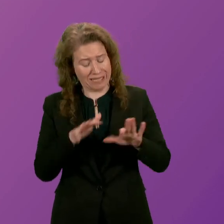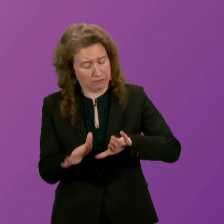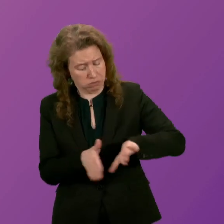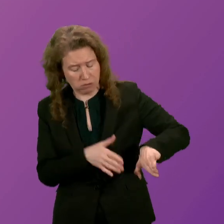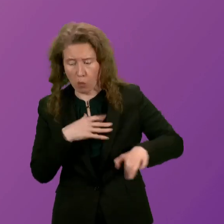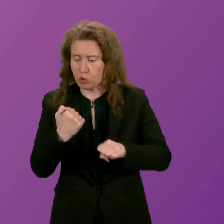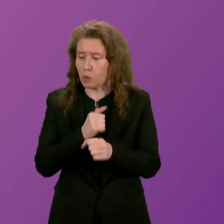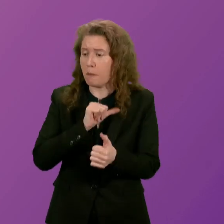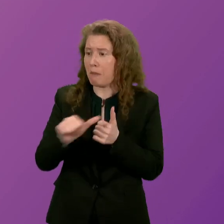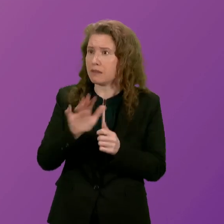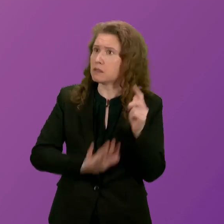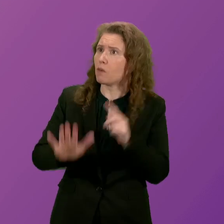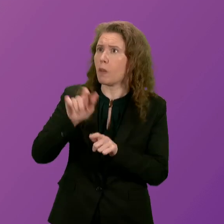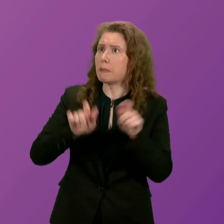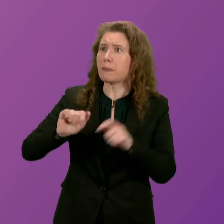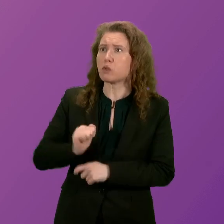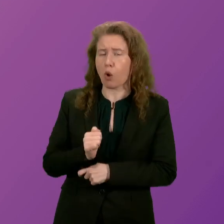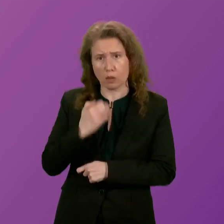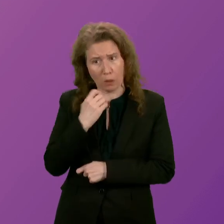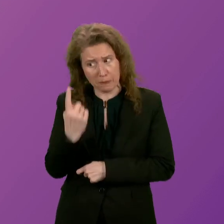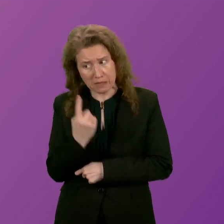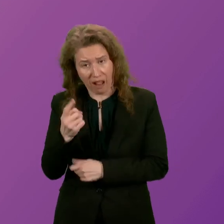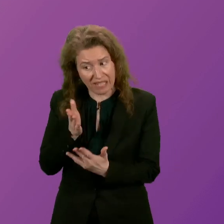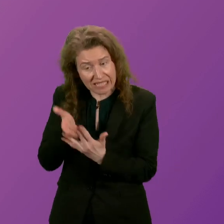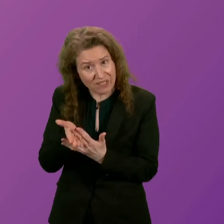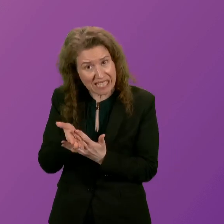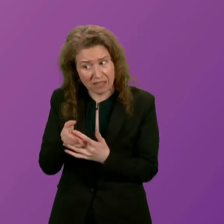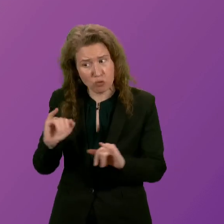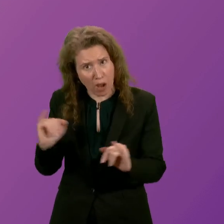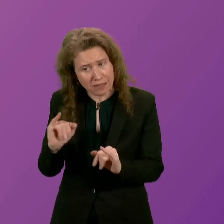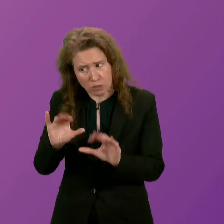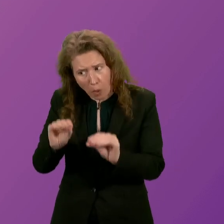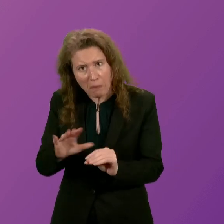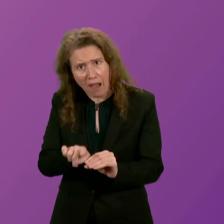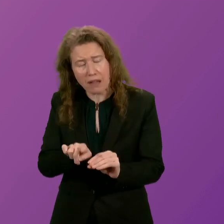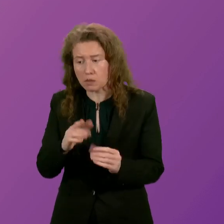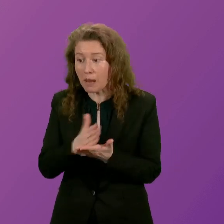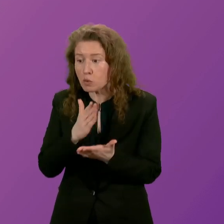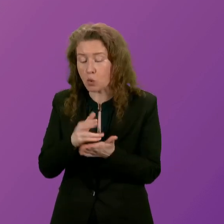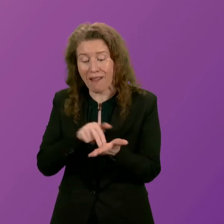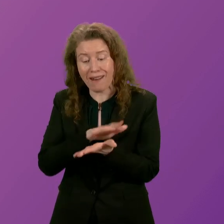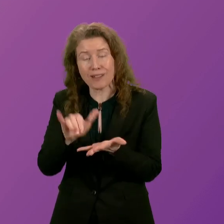for the people of Scotland. Will he now intervene in the crisis to make sure that NHS Lothian does